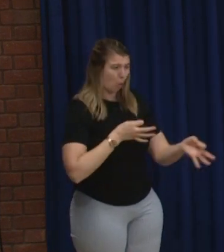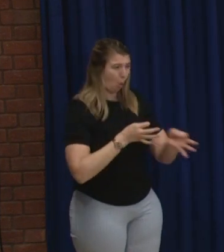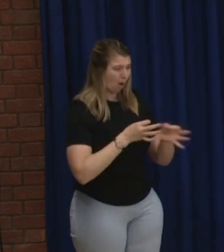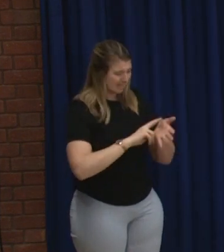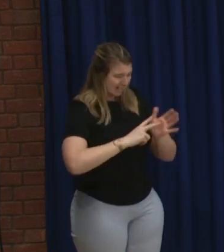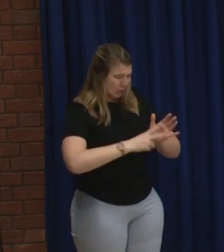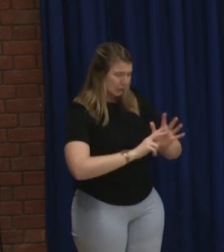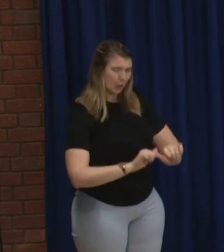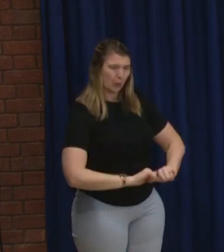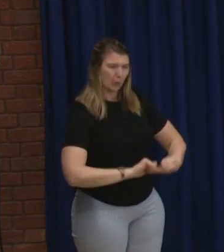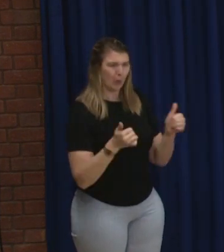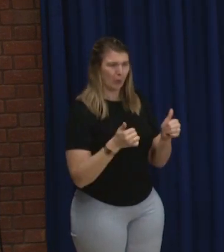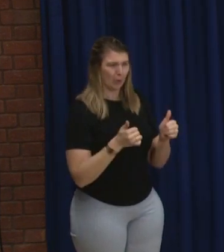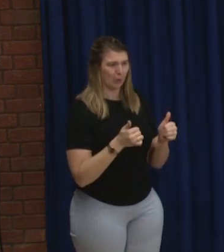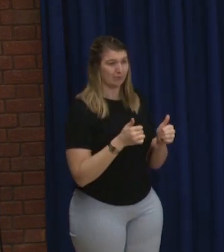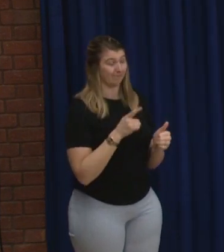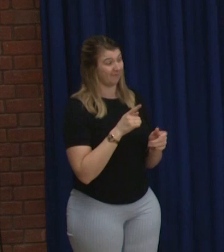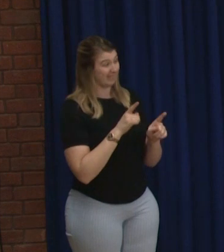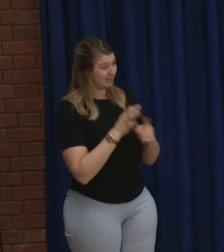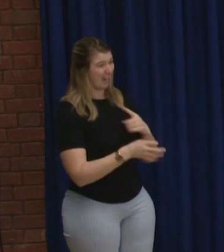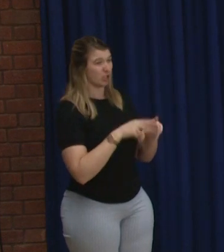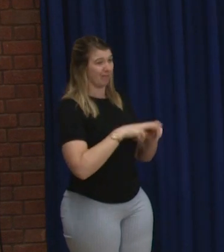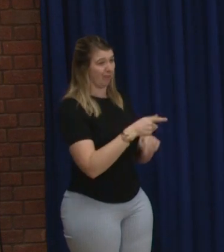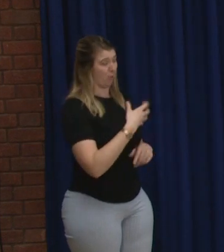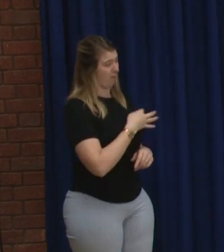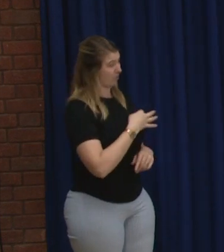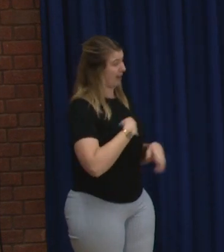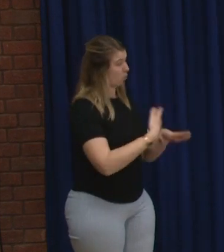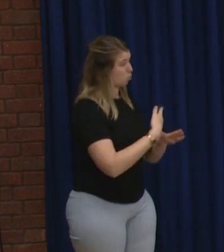as well and they're doing lots of teaching, and then one of my friends and colleagues who's one of